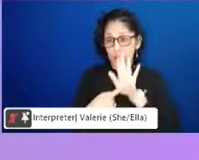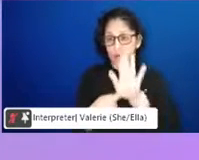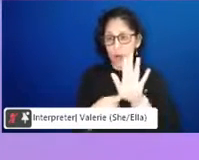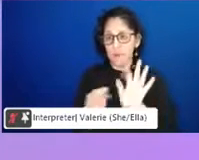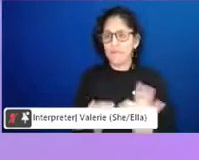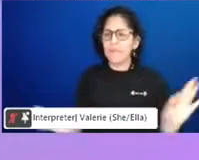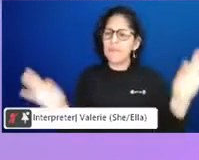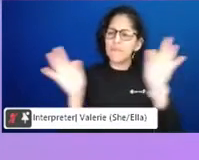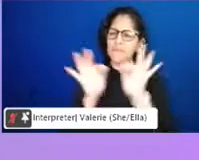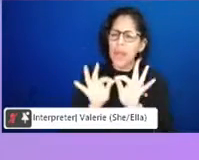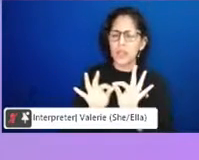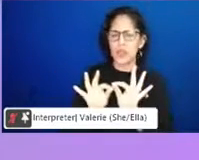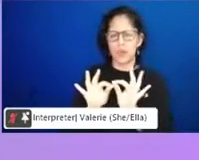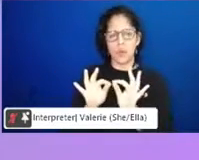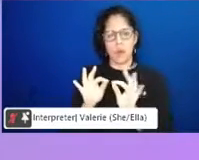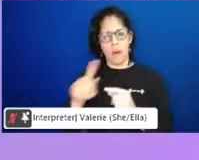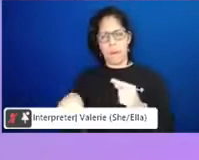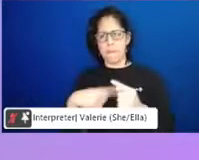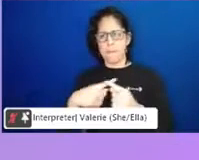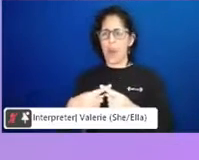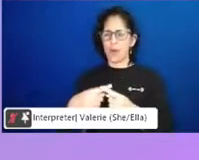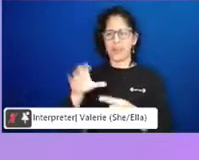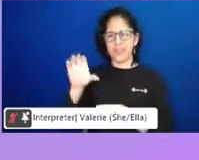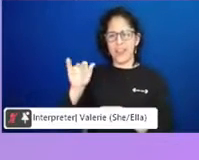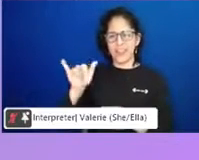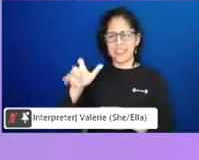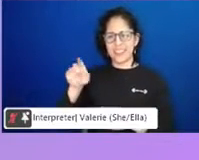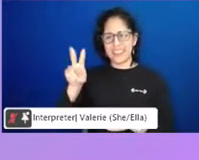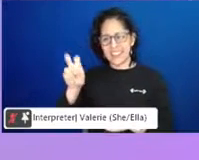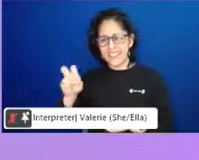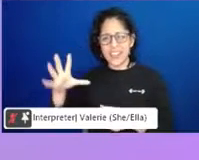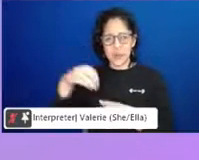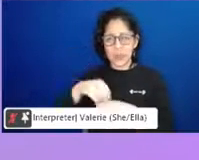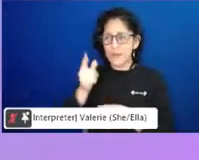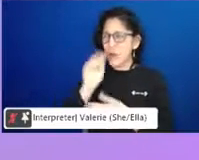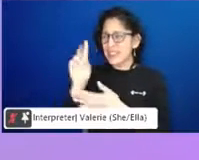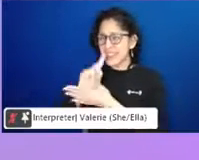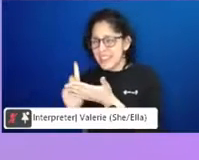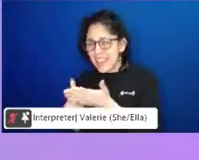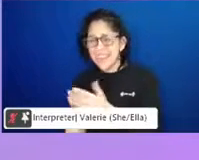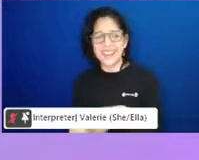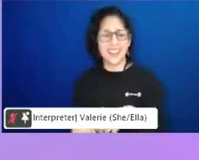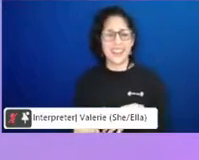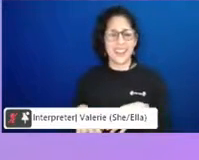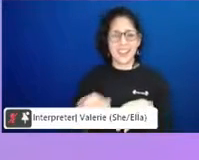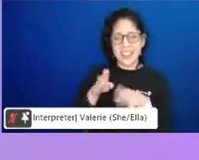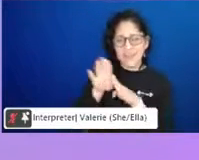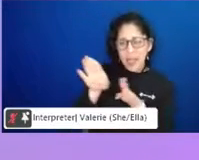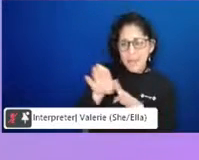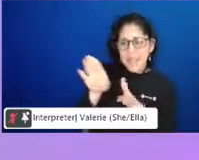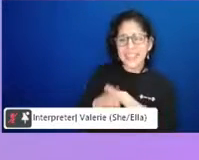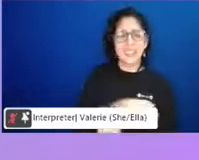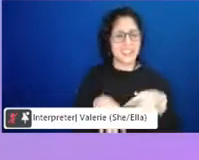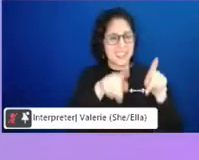inclusion is when designing developing testing or planning any product you're creating some